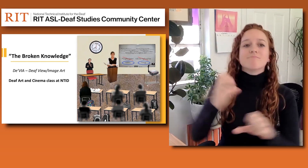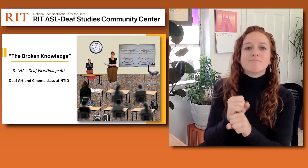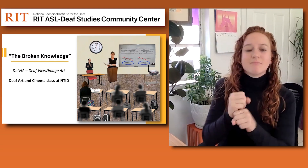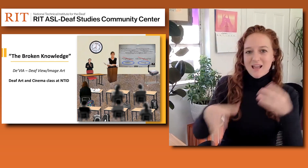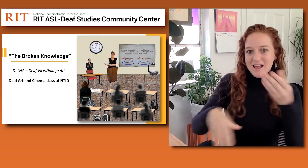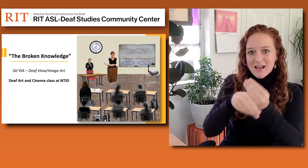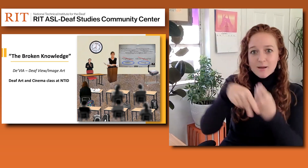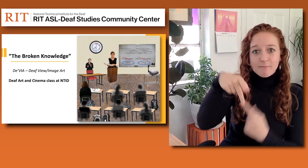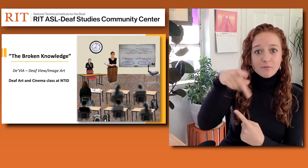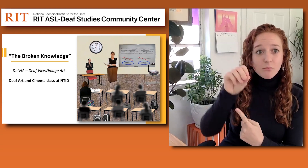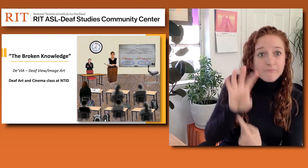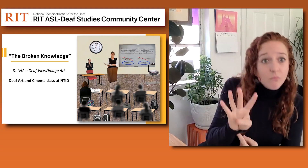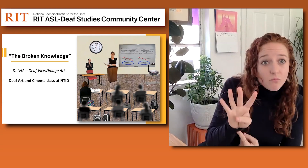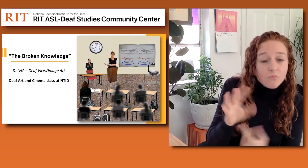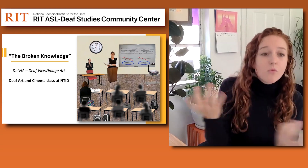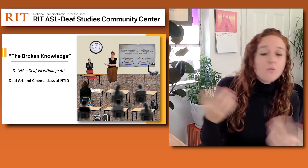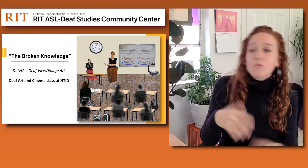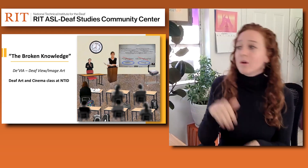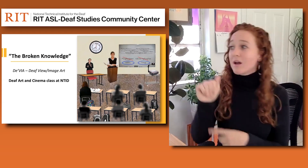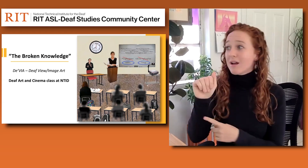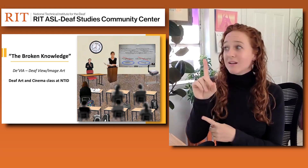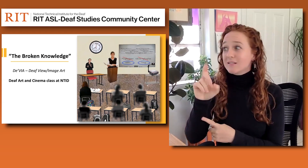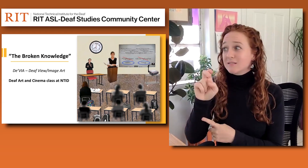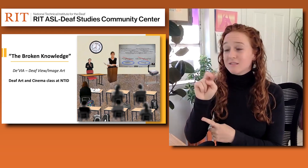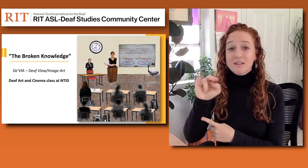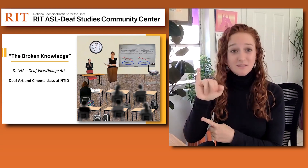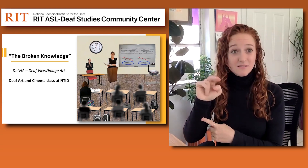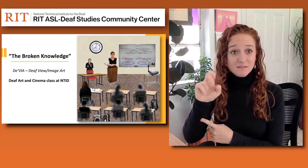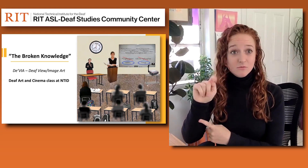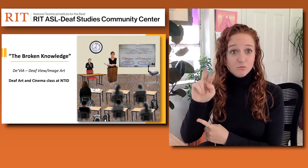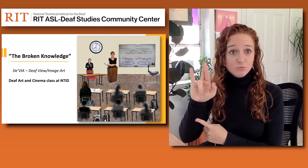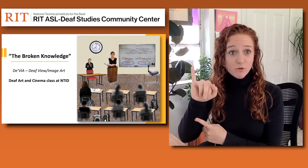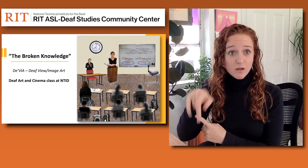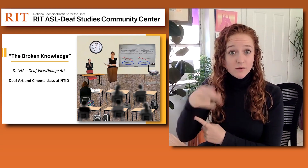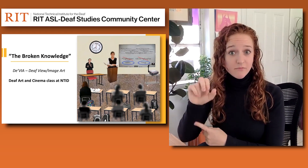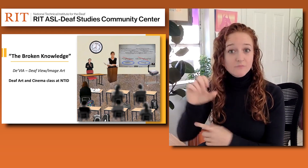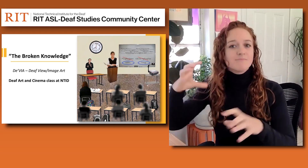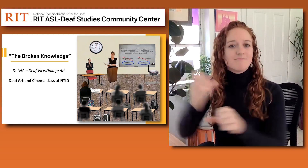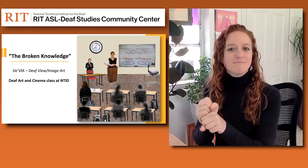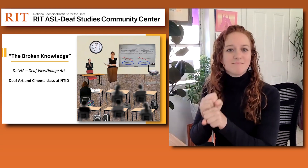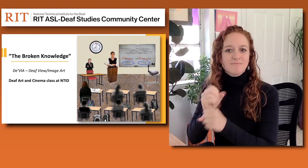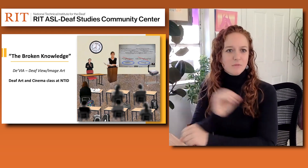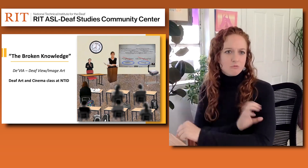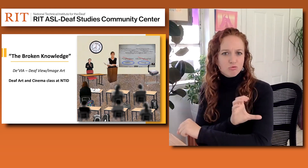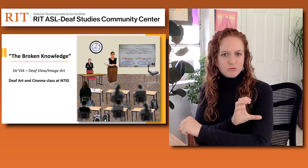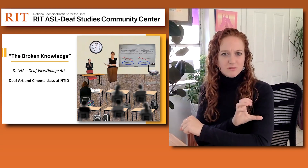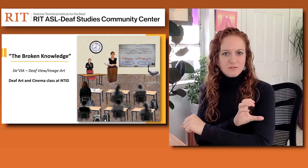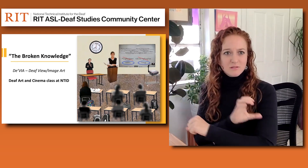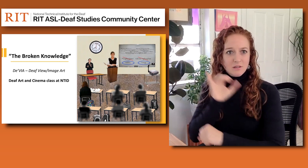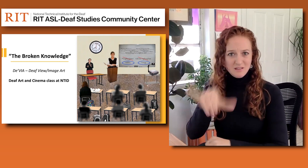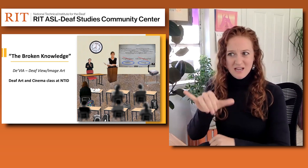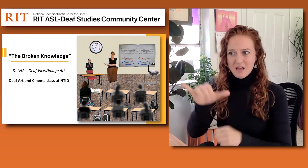They would abbreviate things, like call it "PO4" as opposed to "phosphorylation"